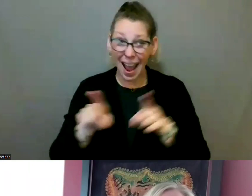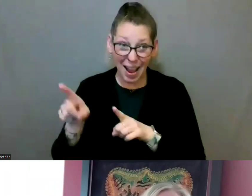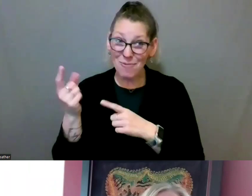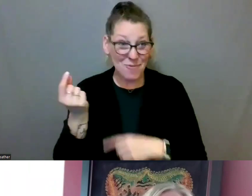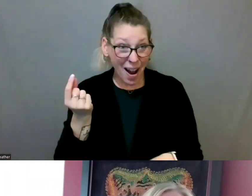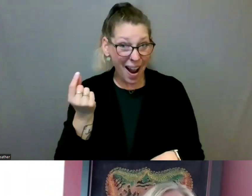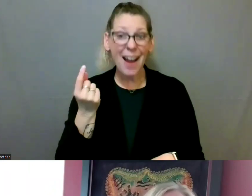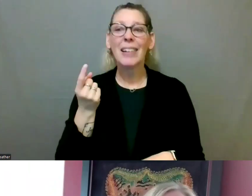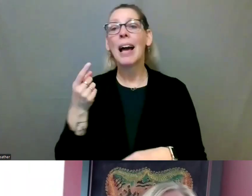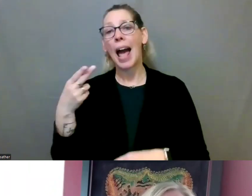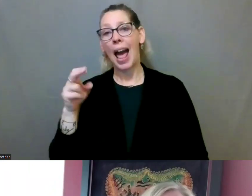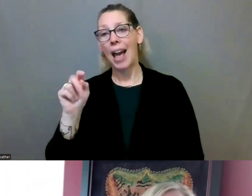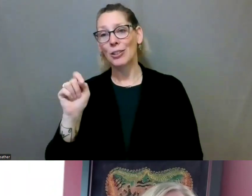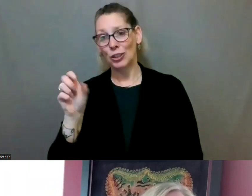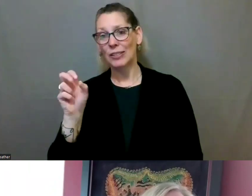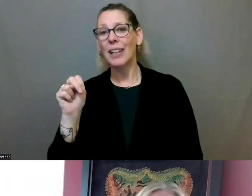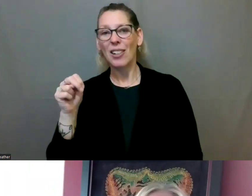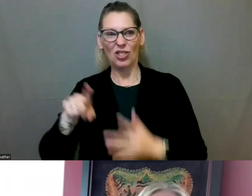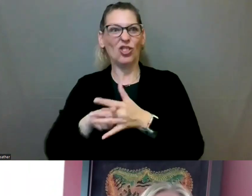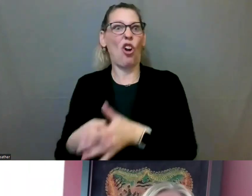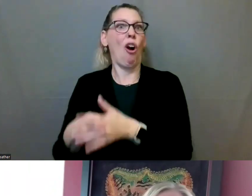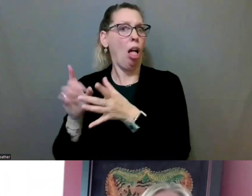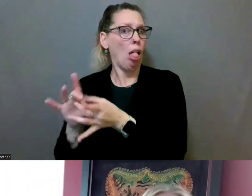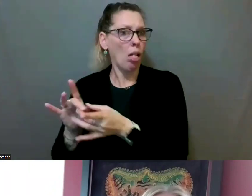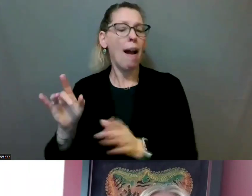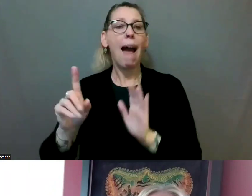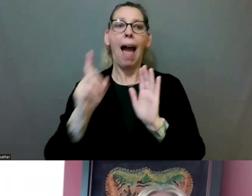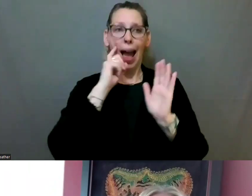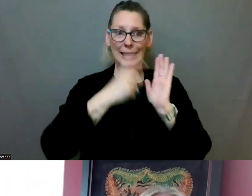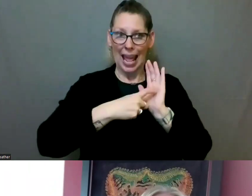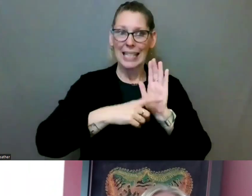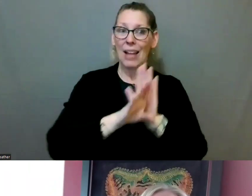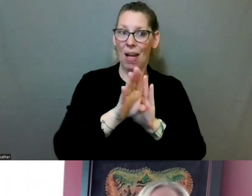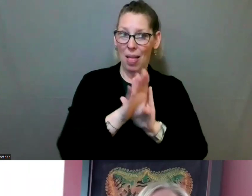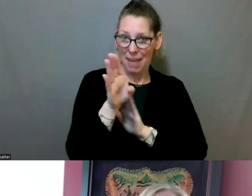and to begin to touch on this in identity development is they're leaving their group